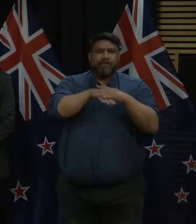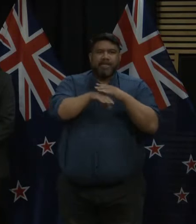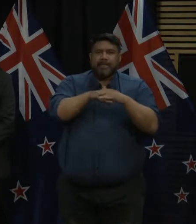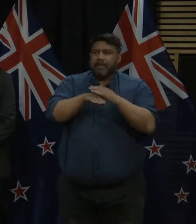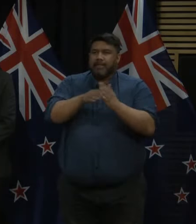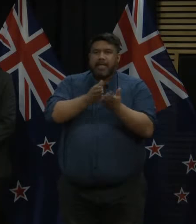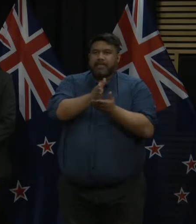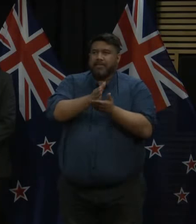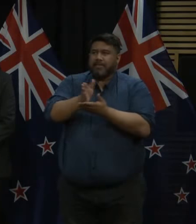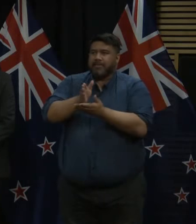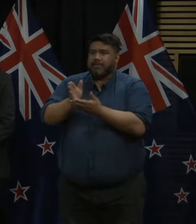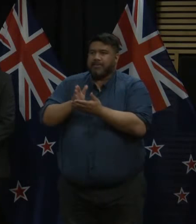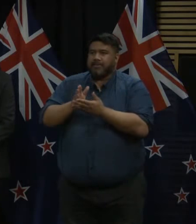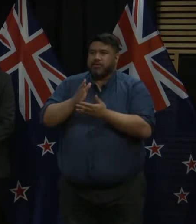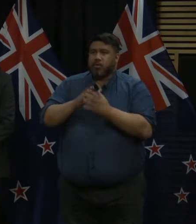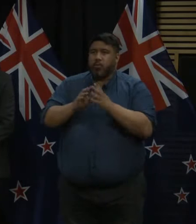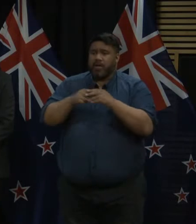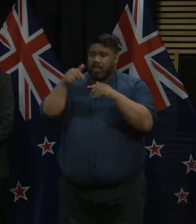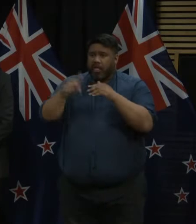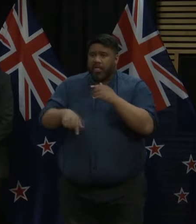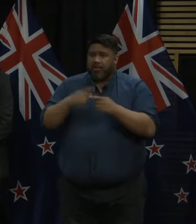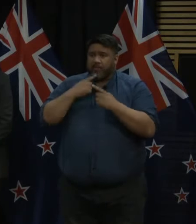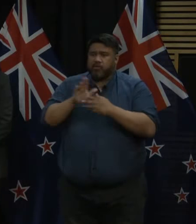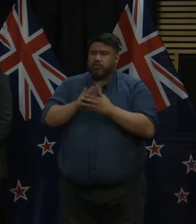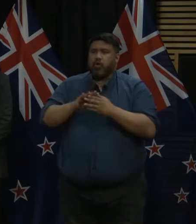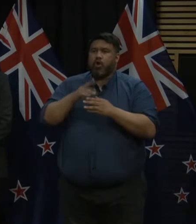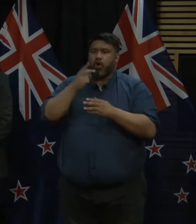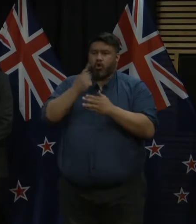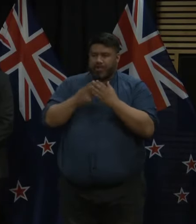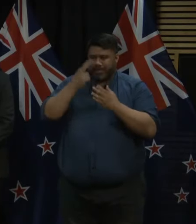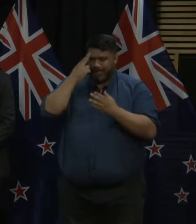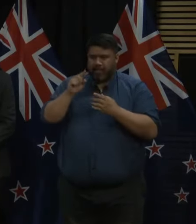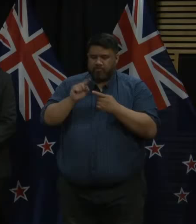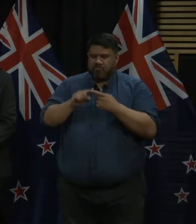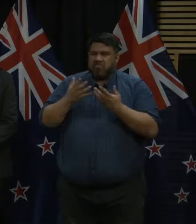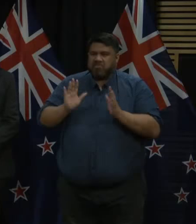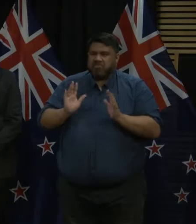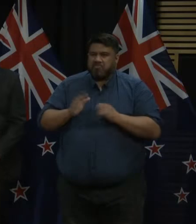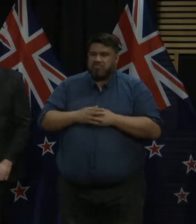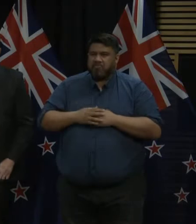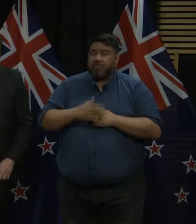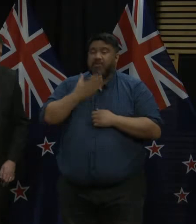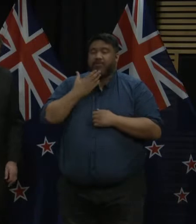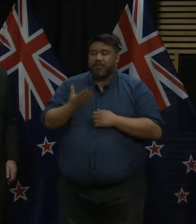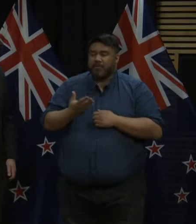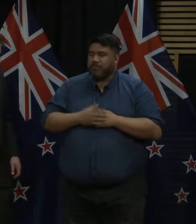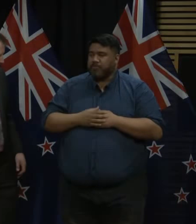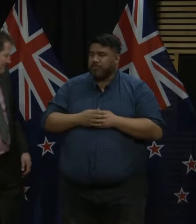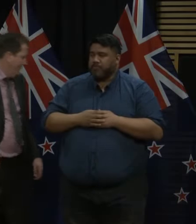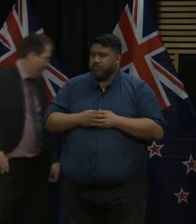My COVID record is for you, the certificate is ultimately to give you access, for example,